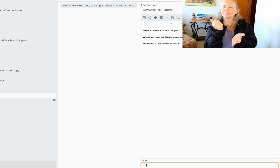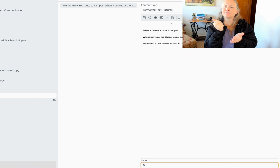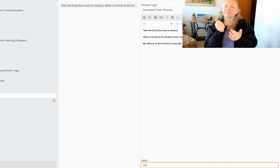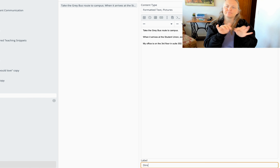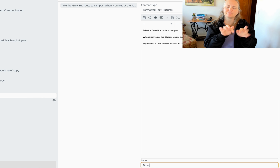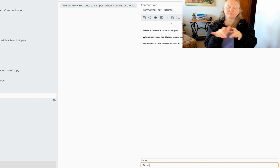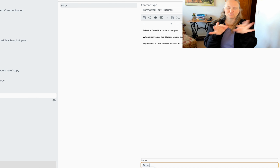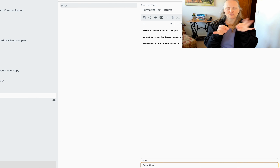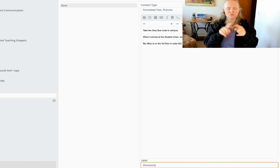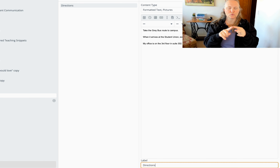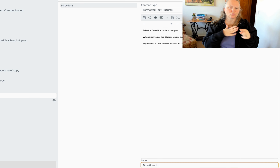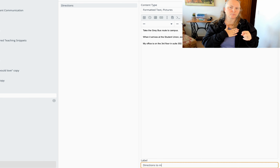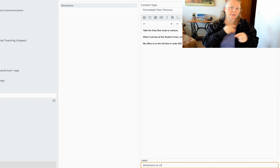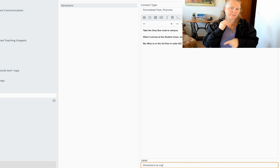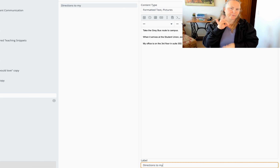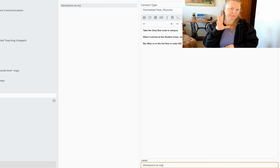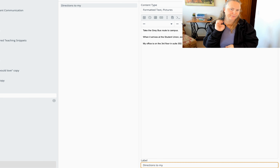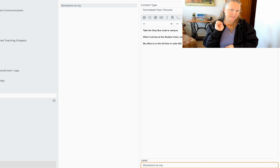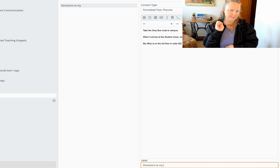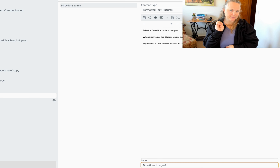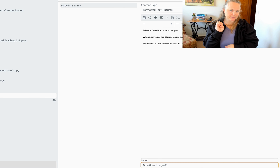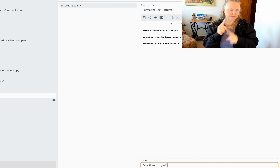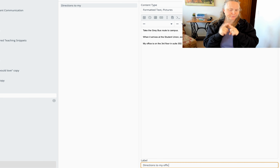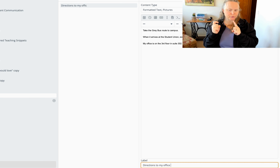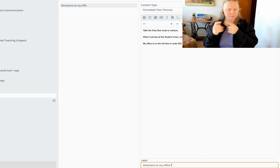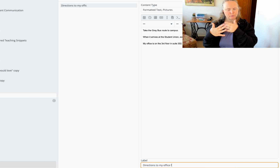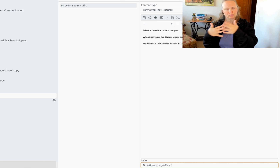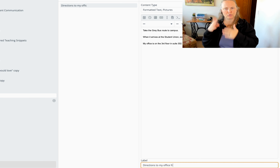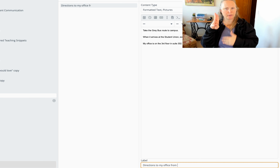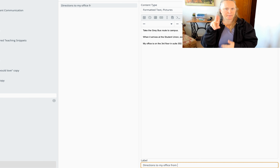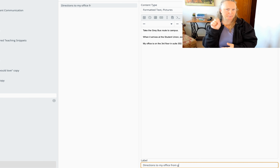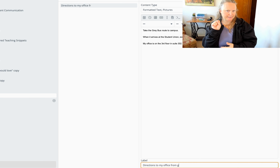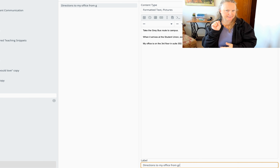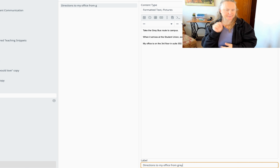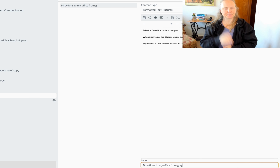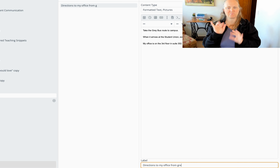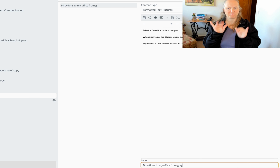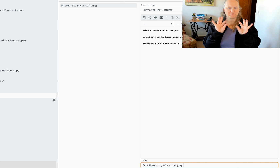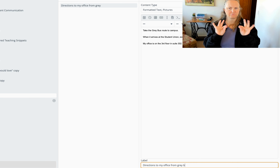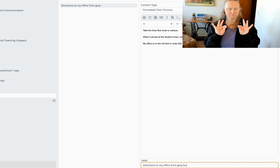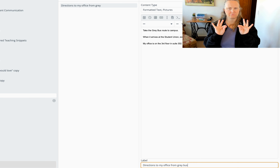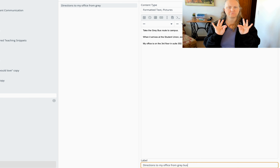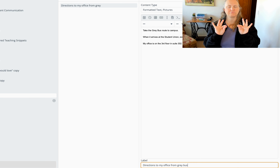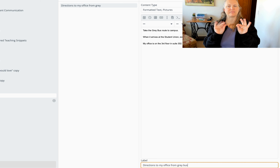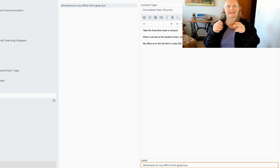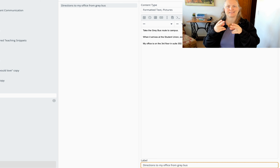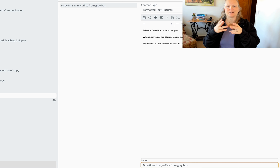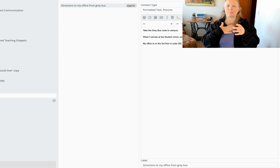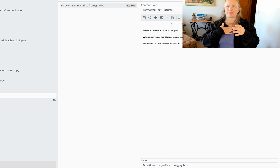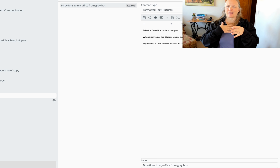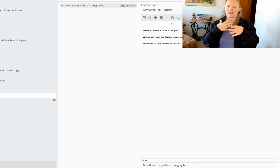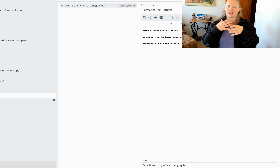So I'm going to label it directions to my office from gray bus route.